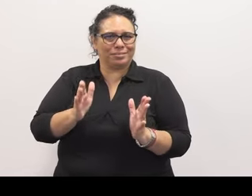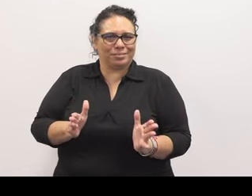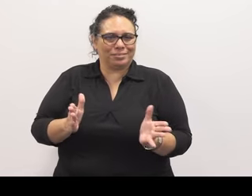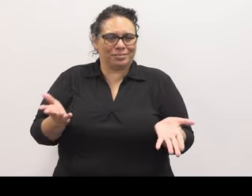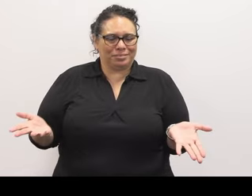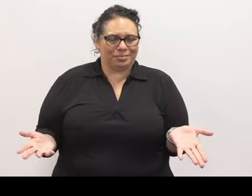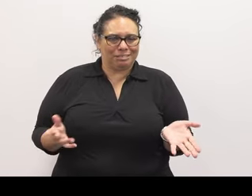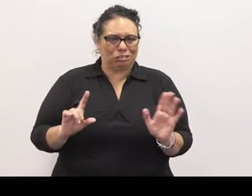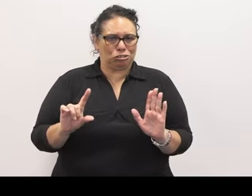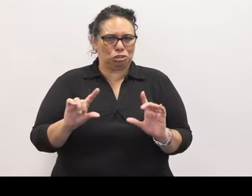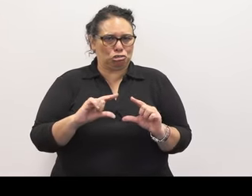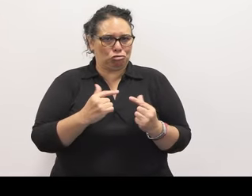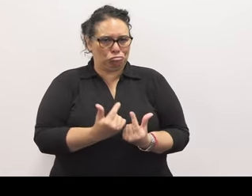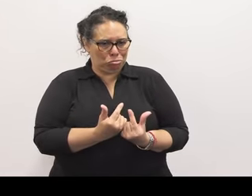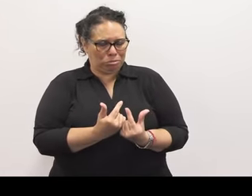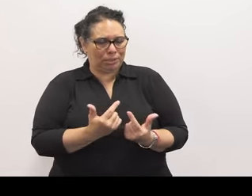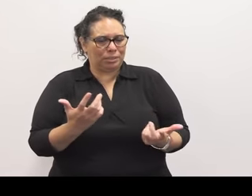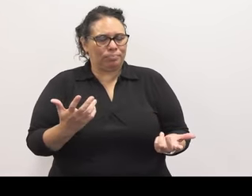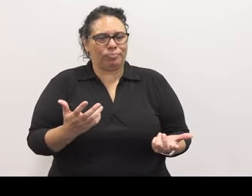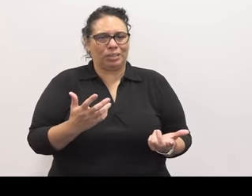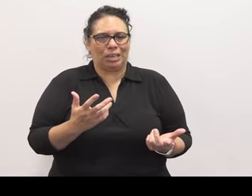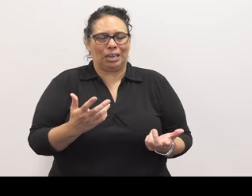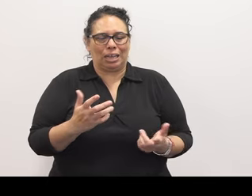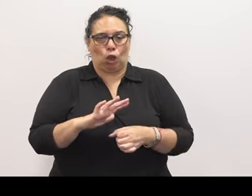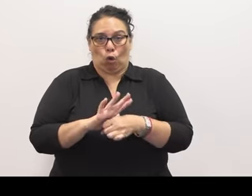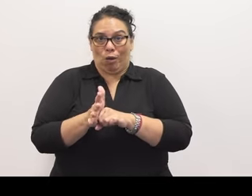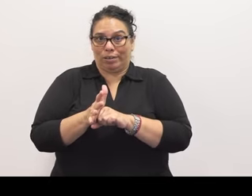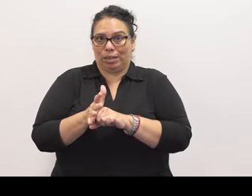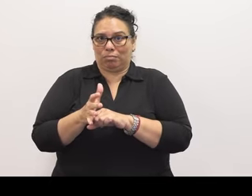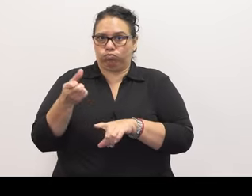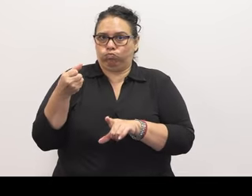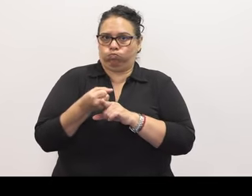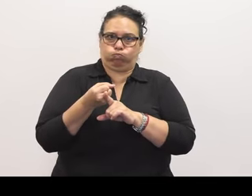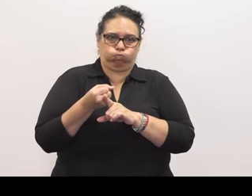that when the pandemic started, they were in kindergarten.